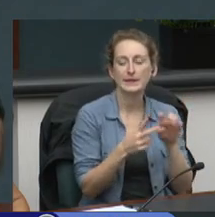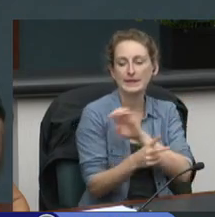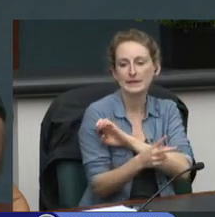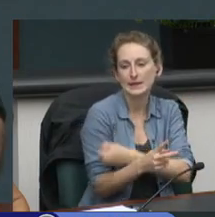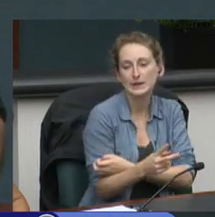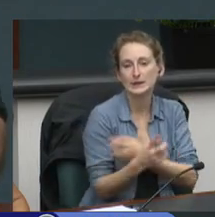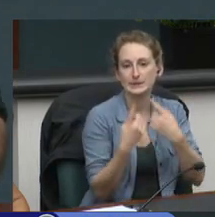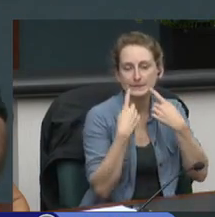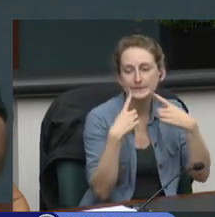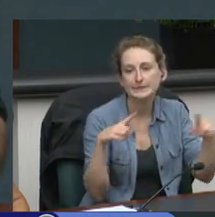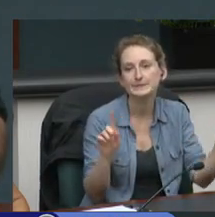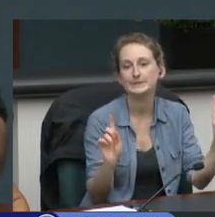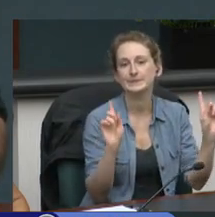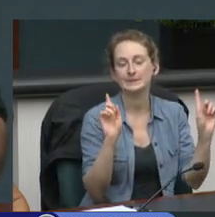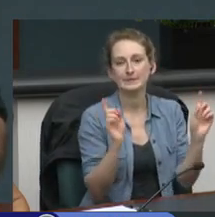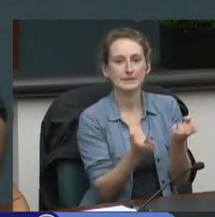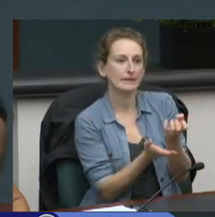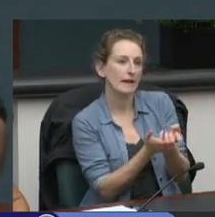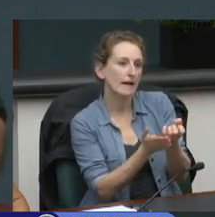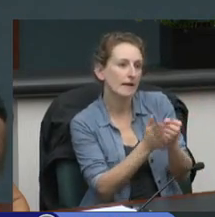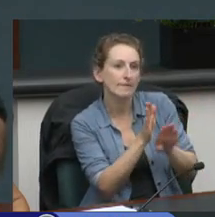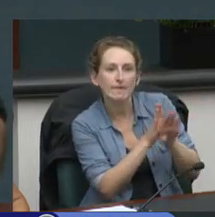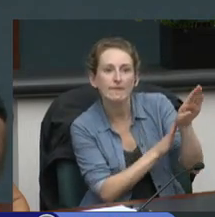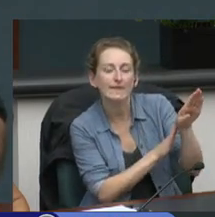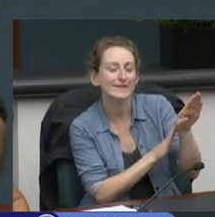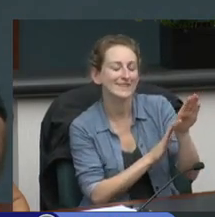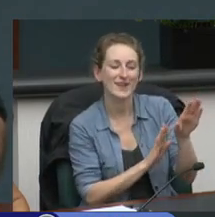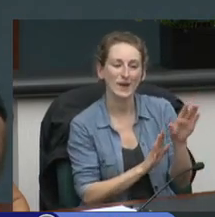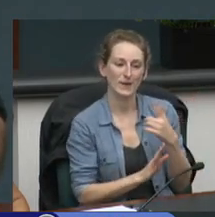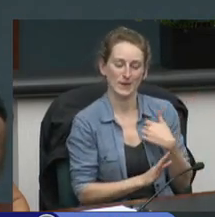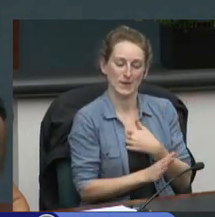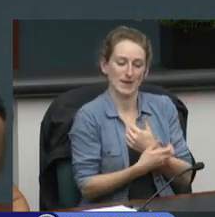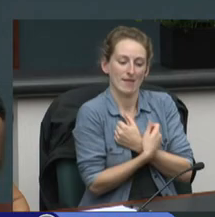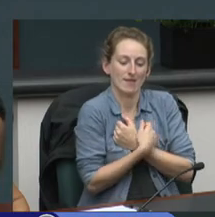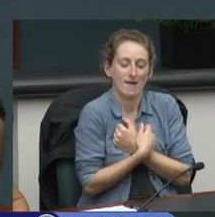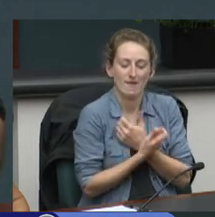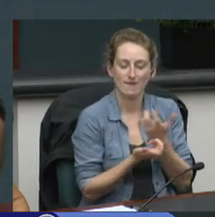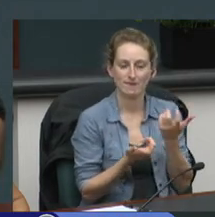we will treasure them only when we come to love them as places as vessels of our